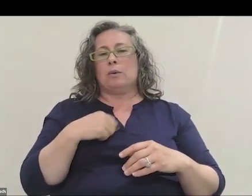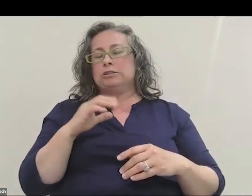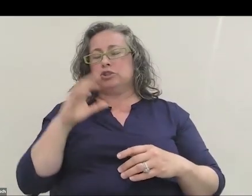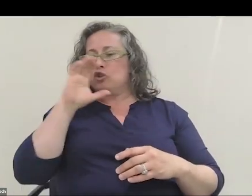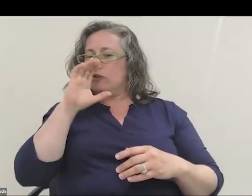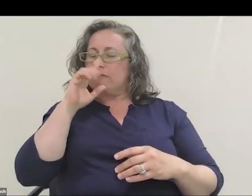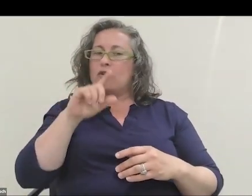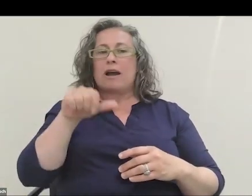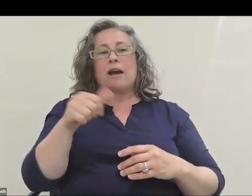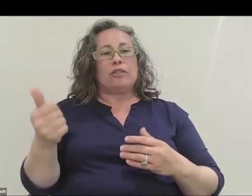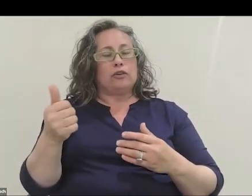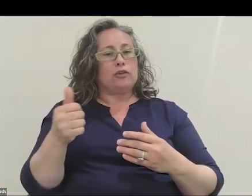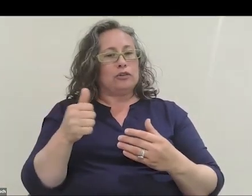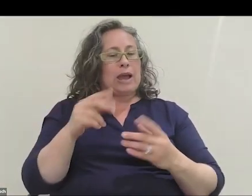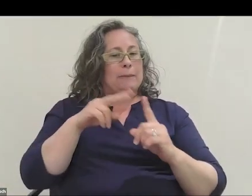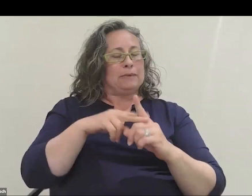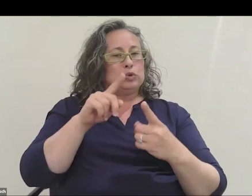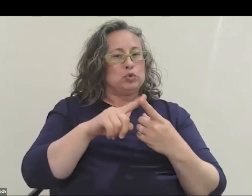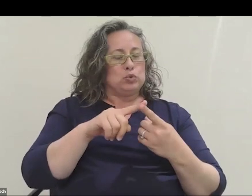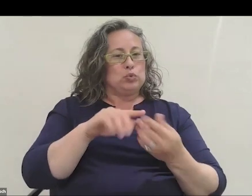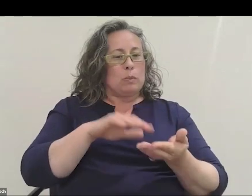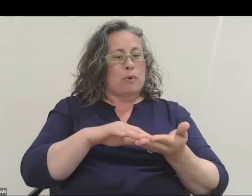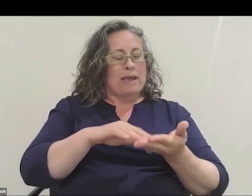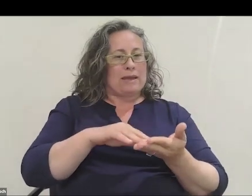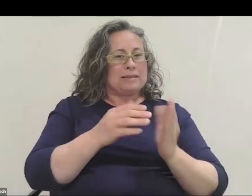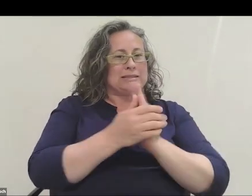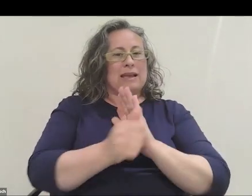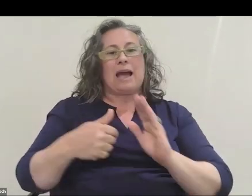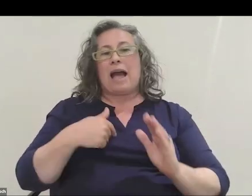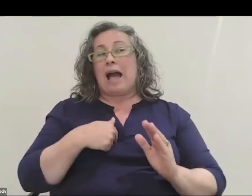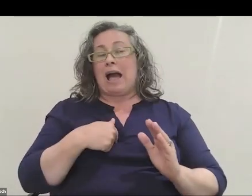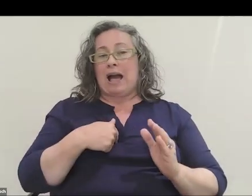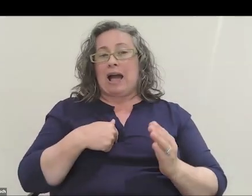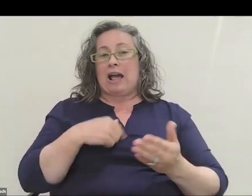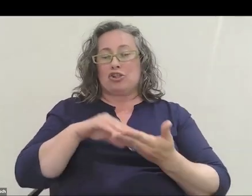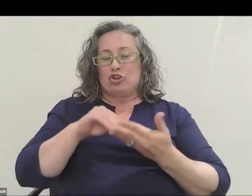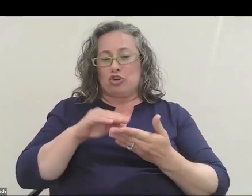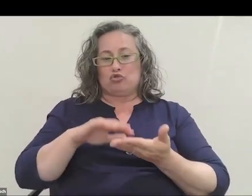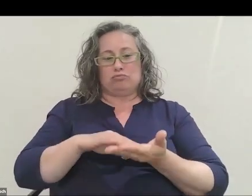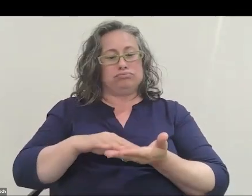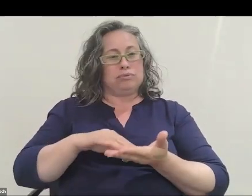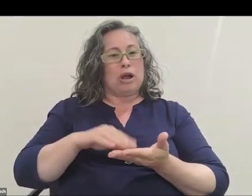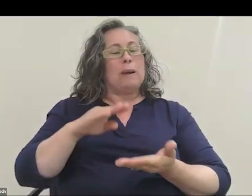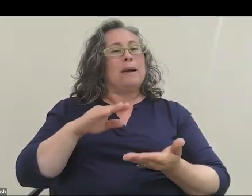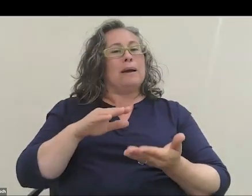I learned braille in middle school so I could read books in the car without getting carsick. My school had 3D printers and I thought,